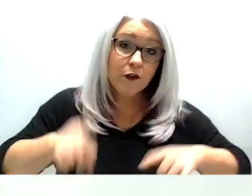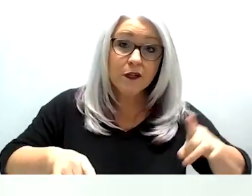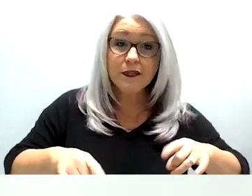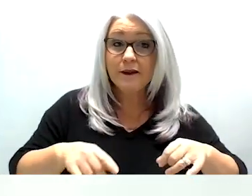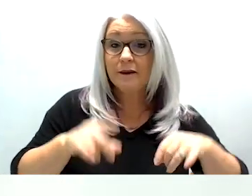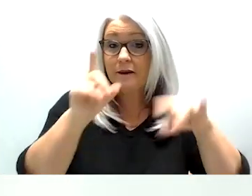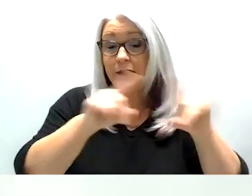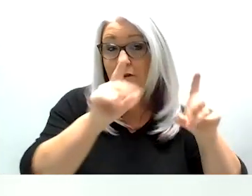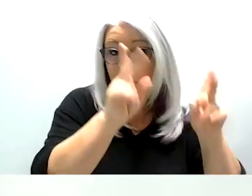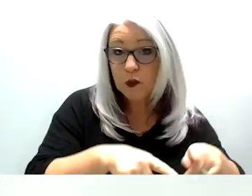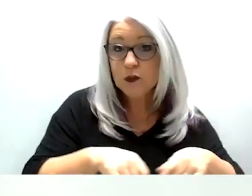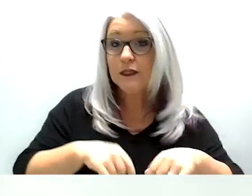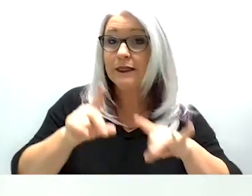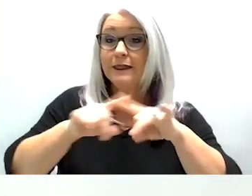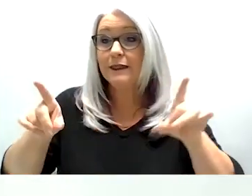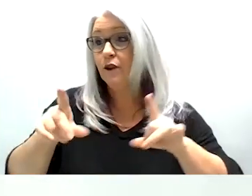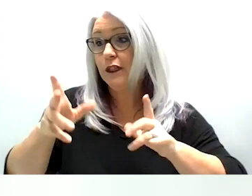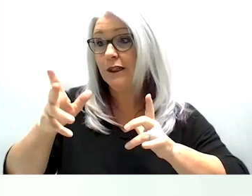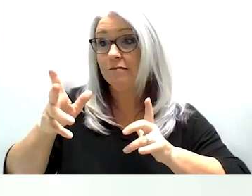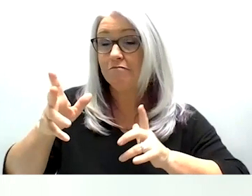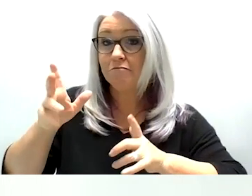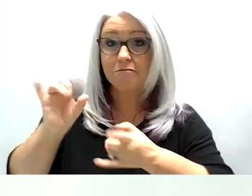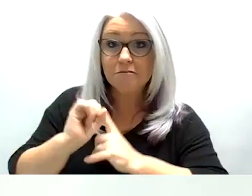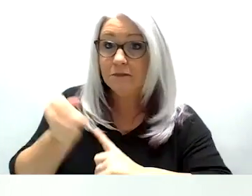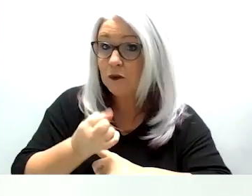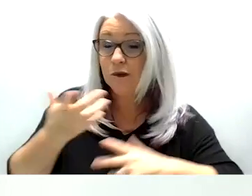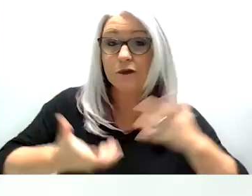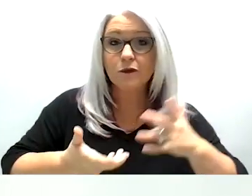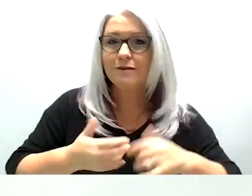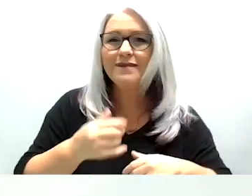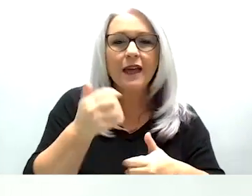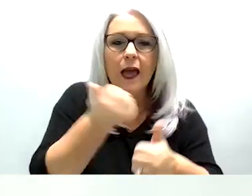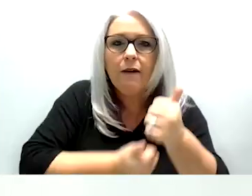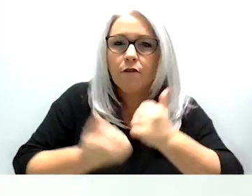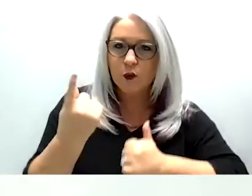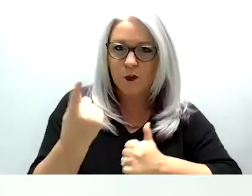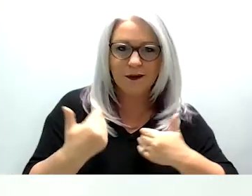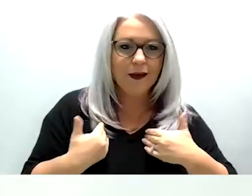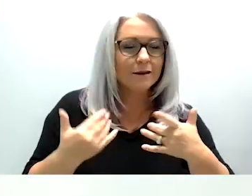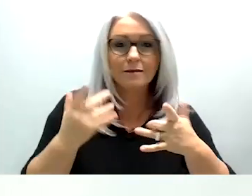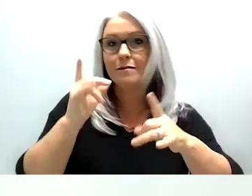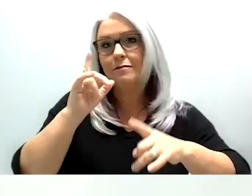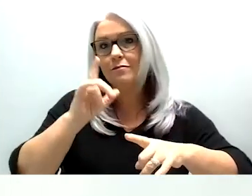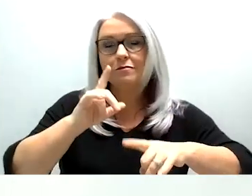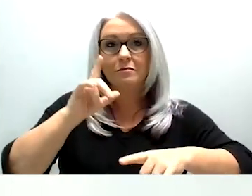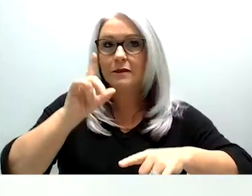because everyone's disability is different even if two people have long COVID it can be manifesting in different ways